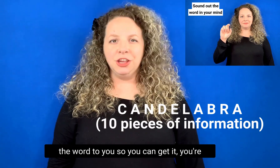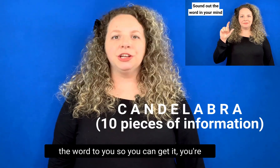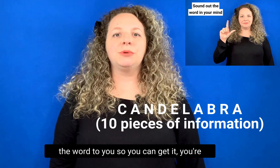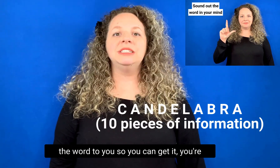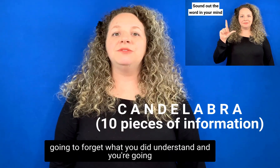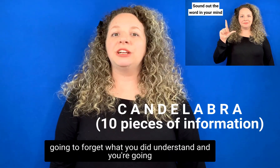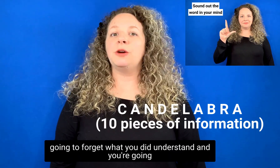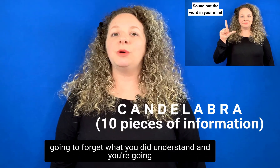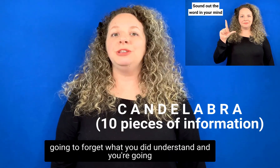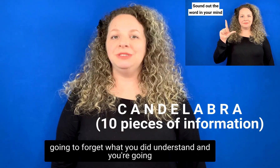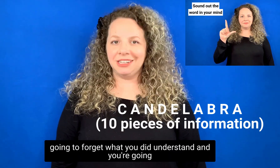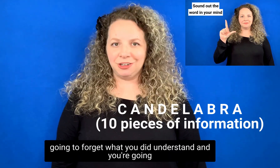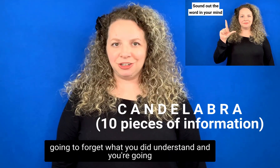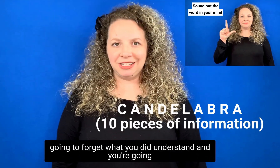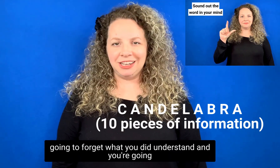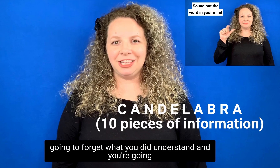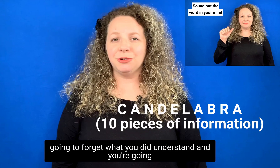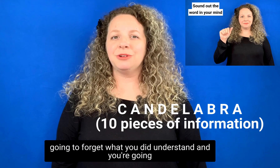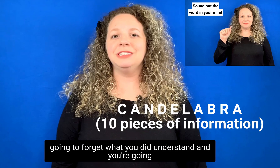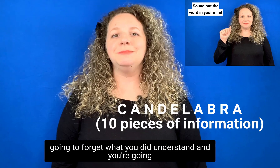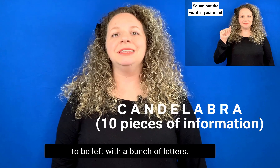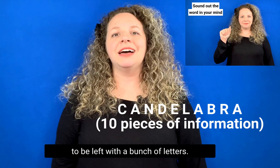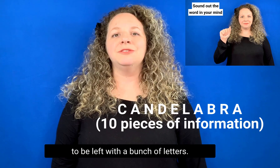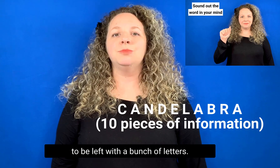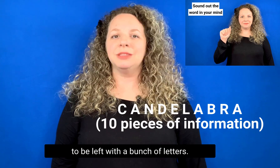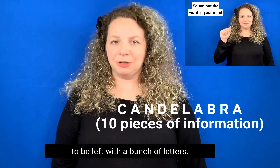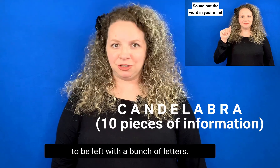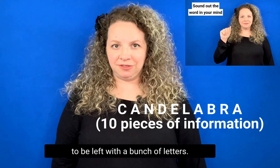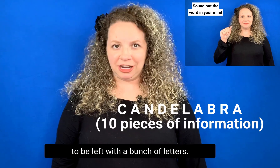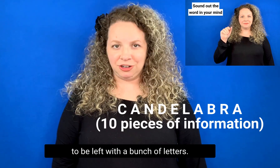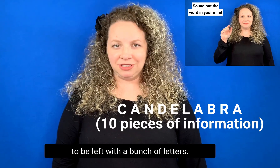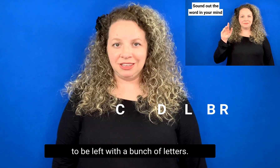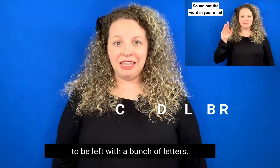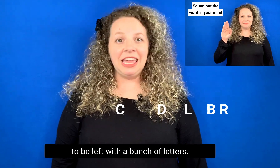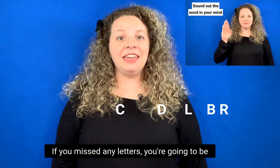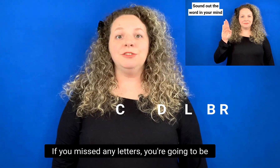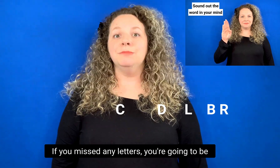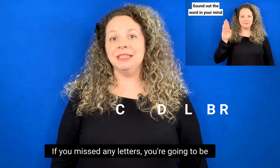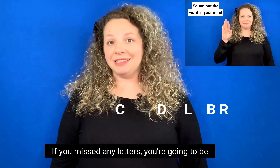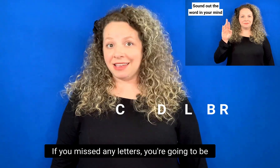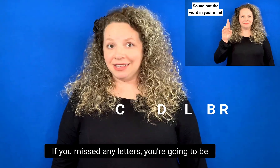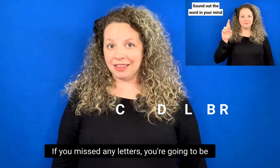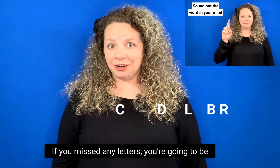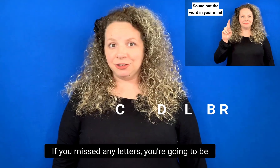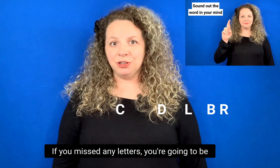you’re going to forget what you did understand, and you’re going to be left with a bunch of letters. If you missed any letters,